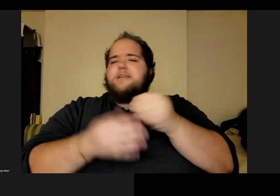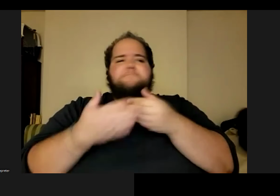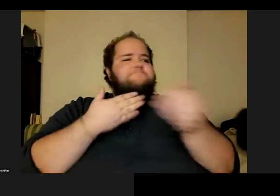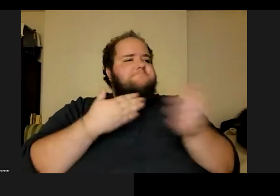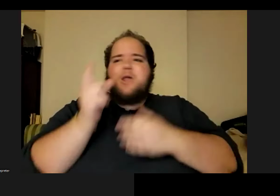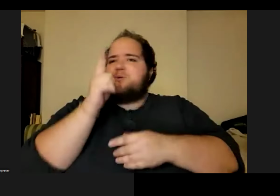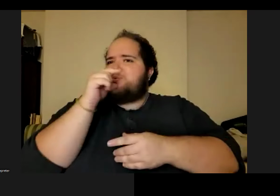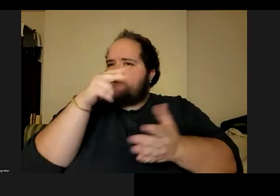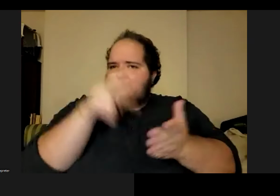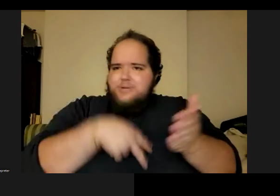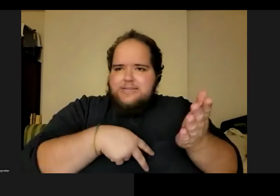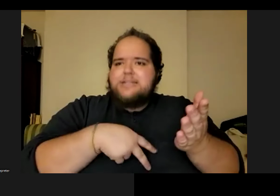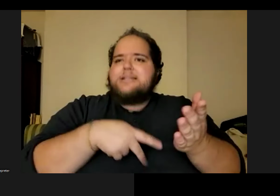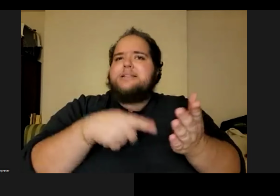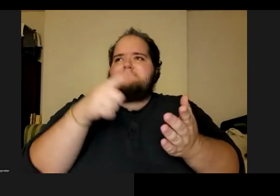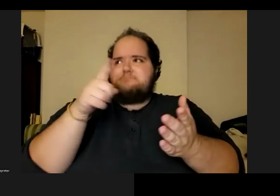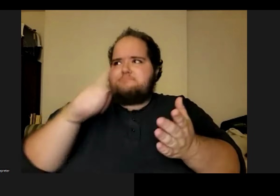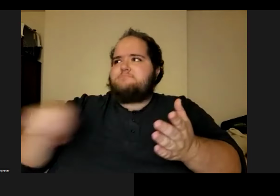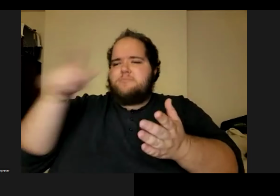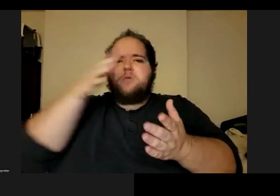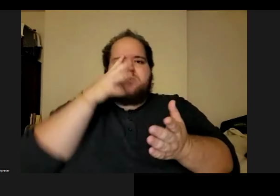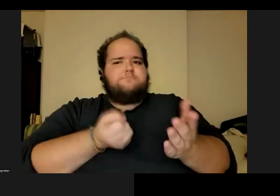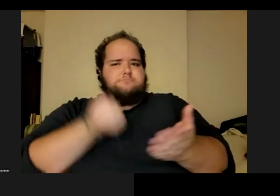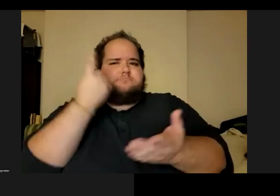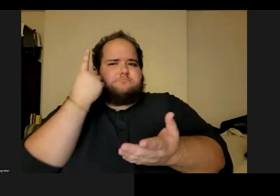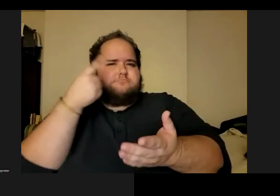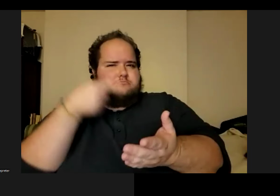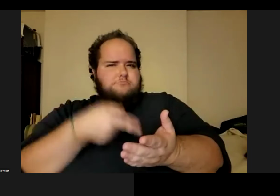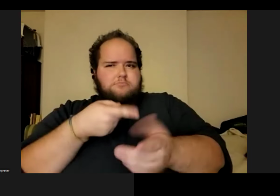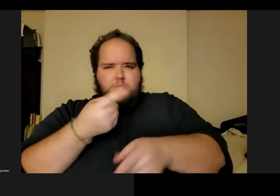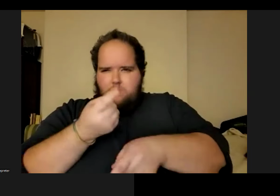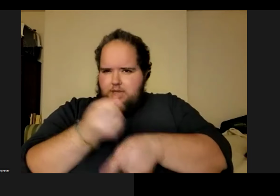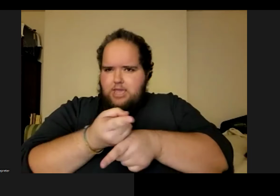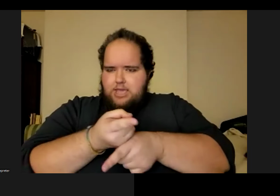reading it, they can easily comprehend exactly what you mean.